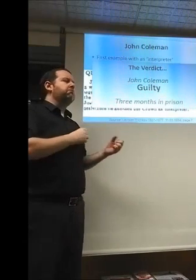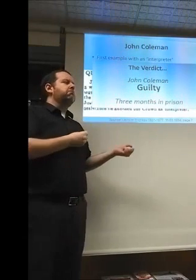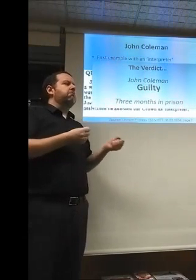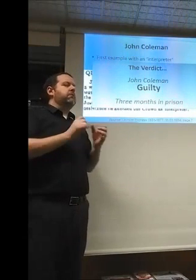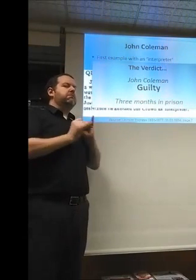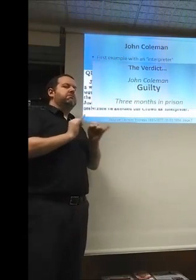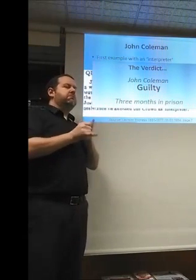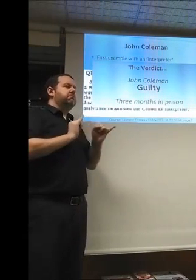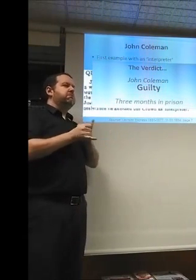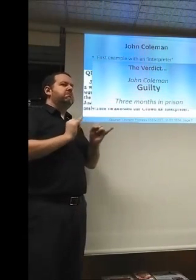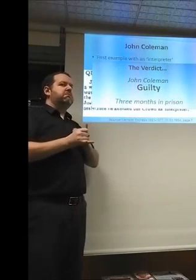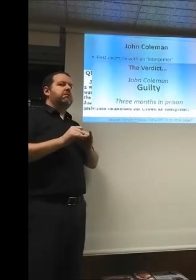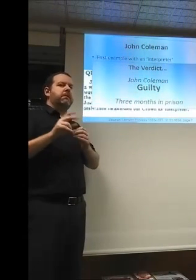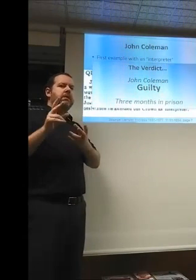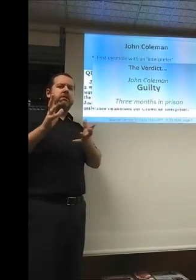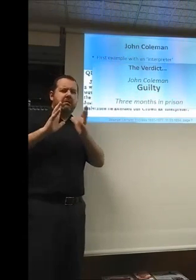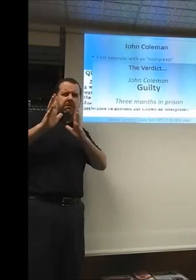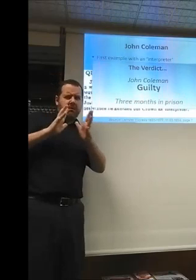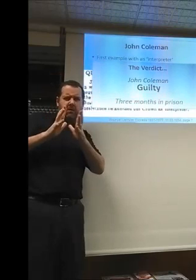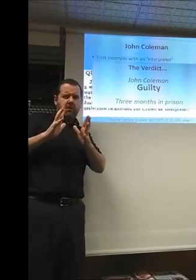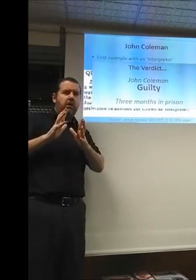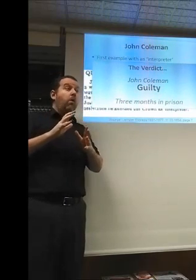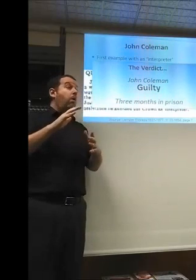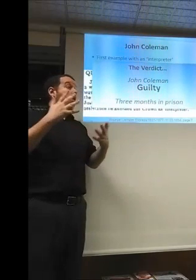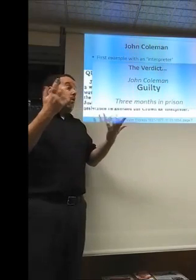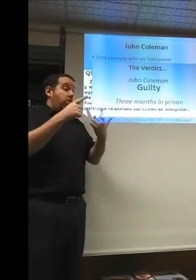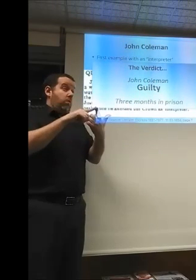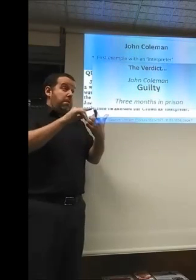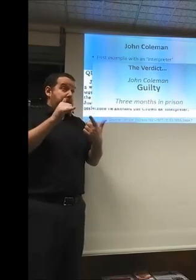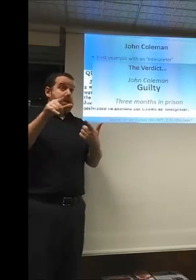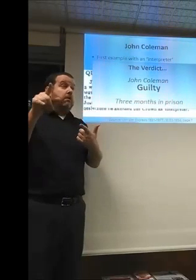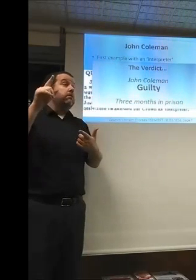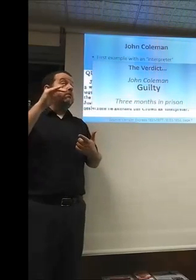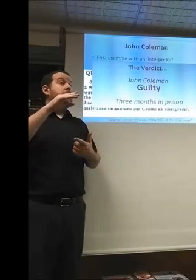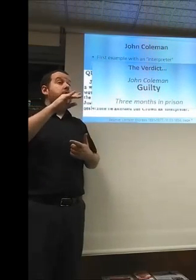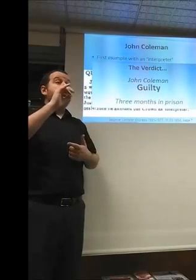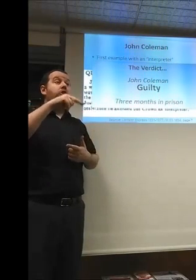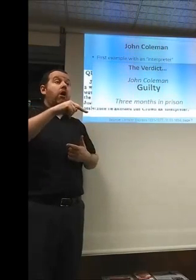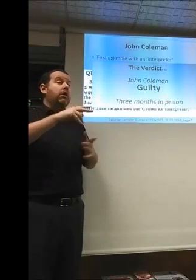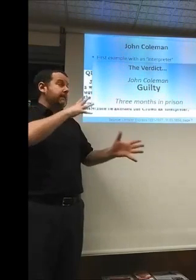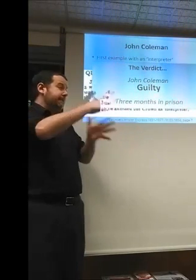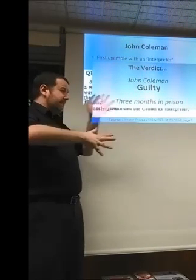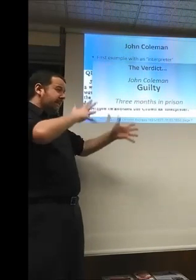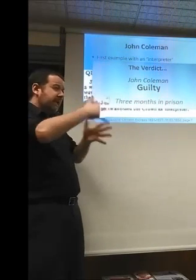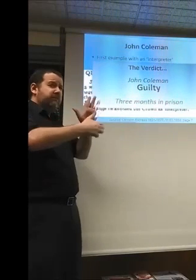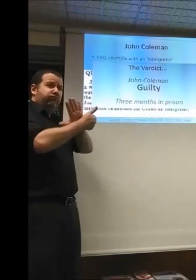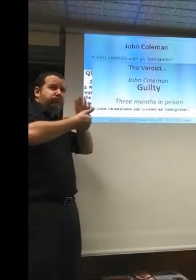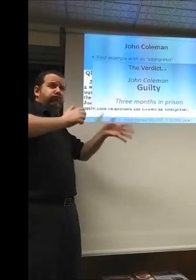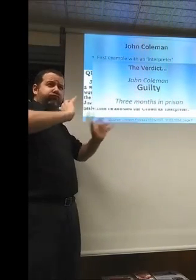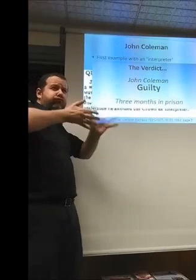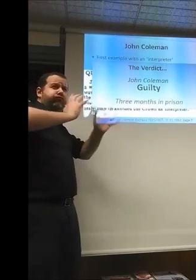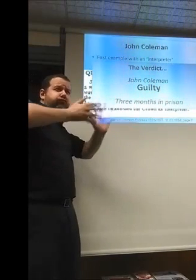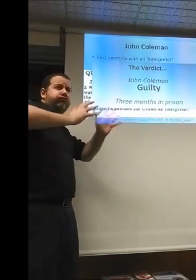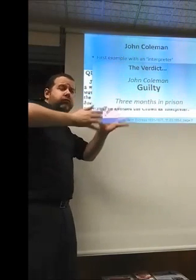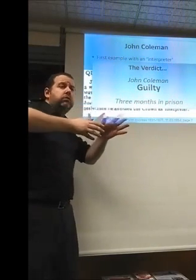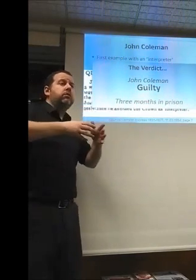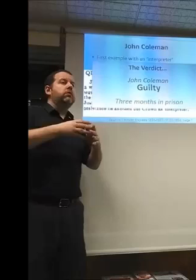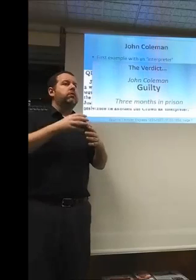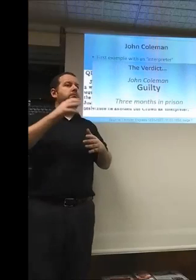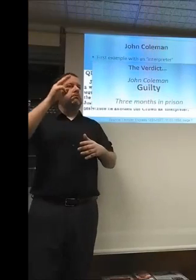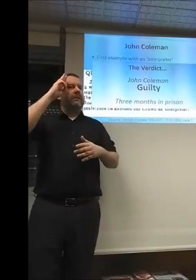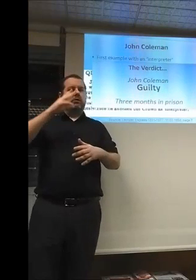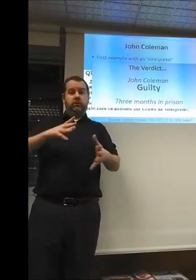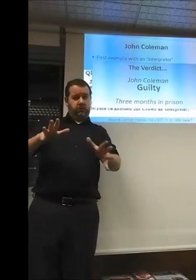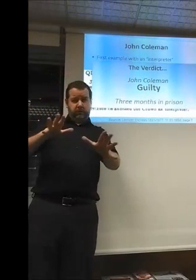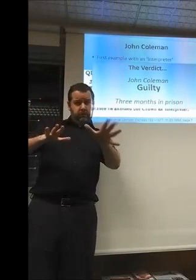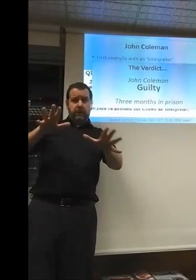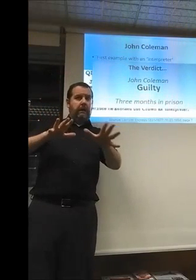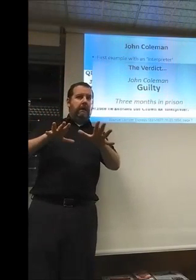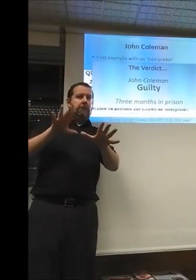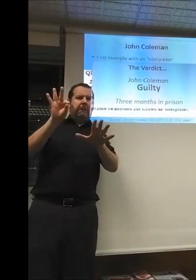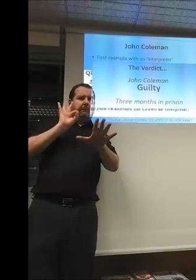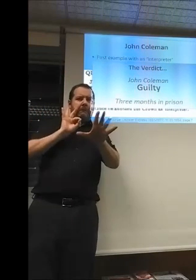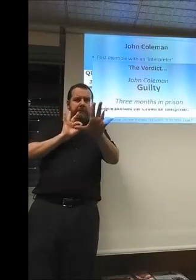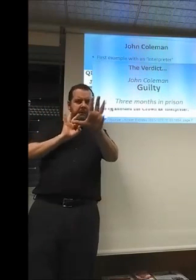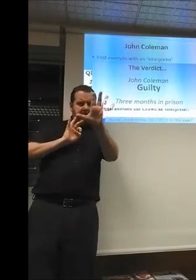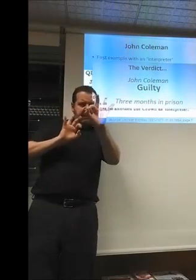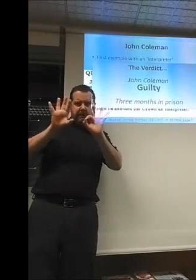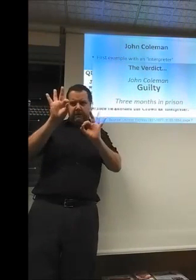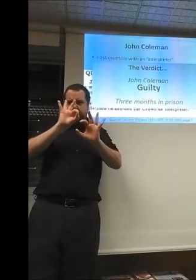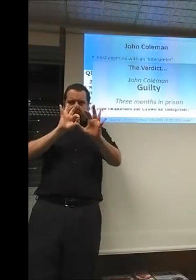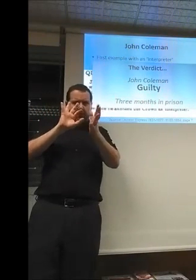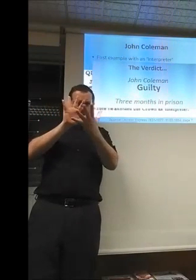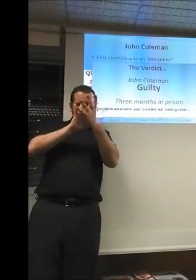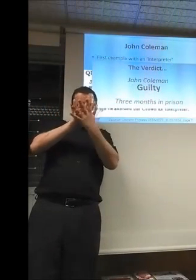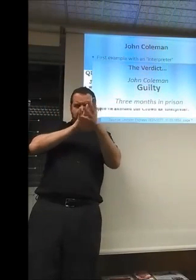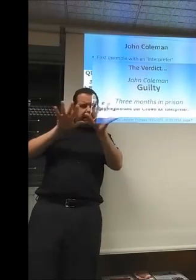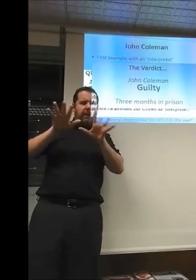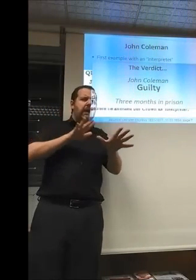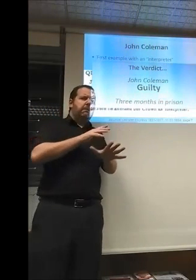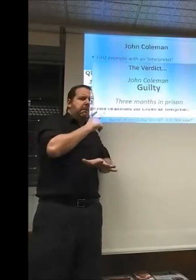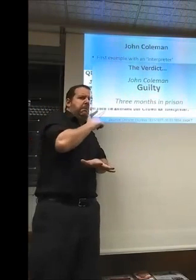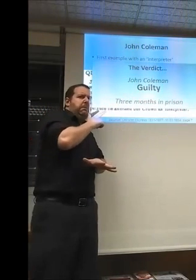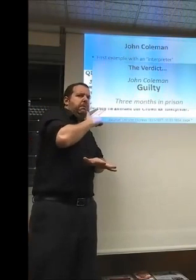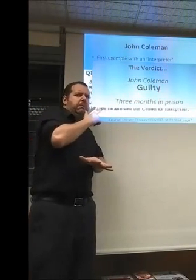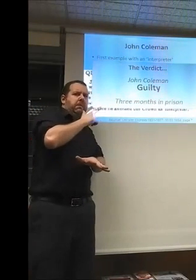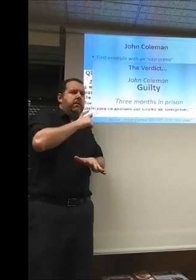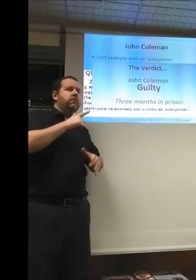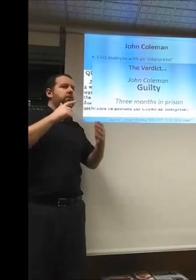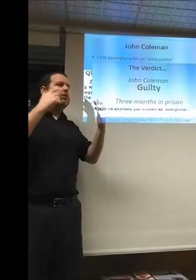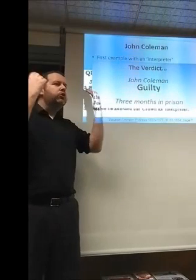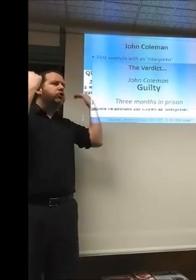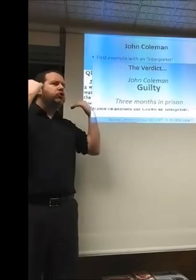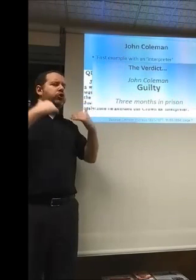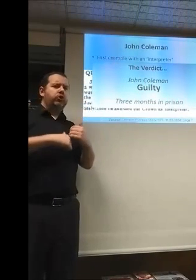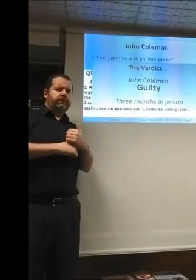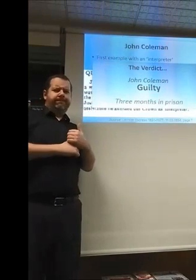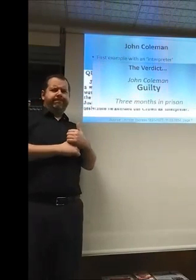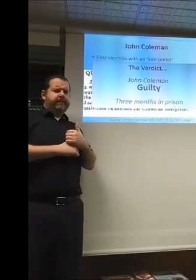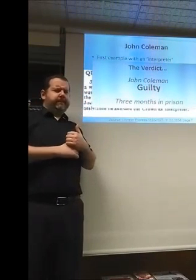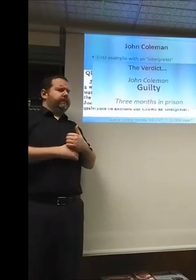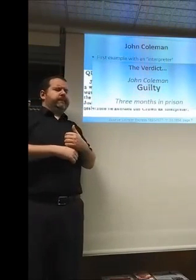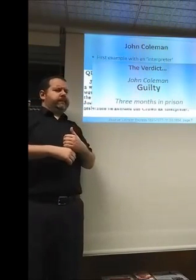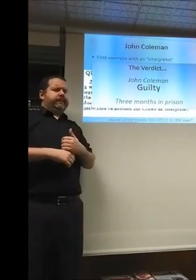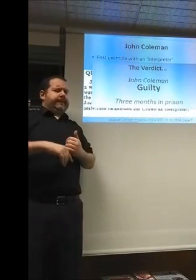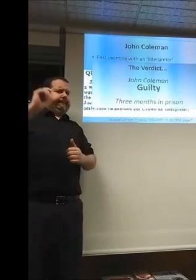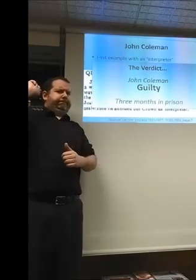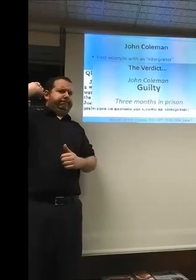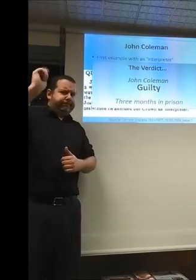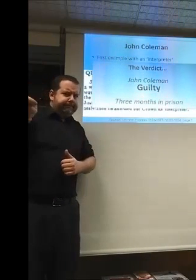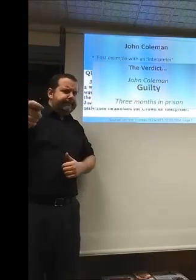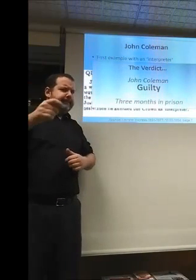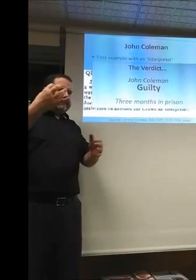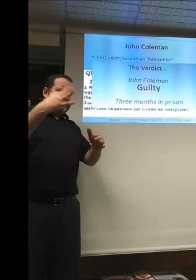how they were related to the Deaf person or what their role was in their lives.